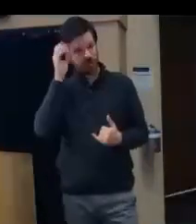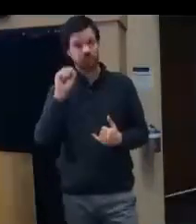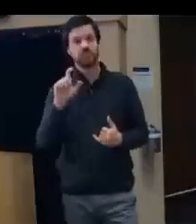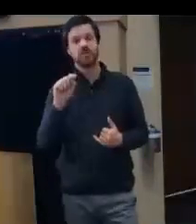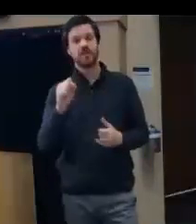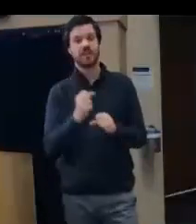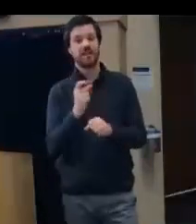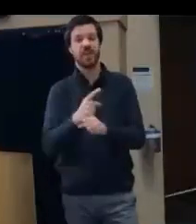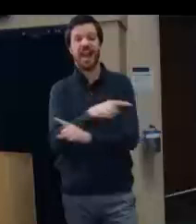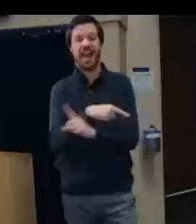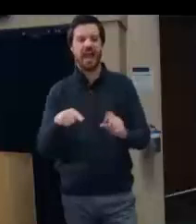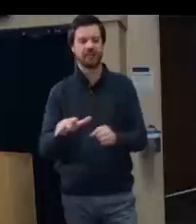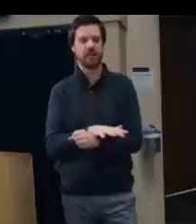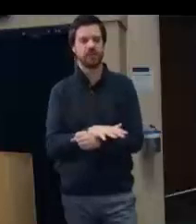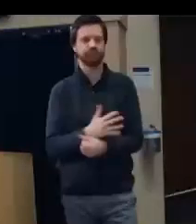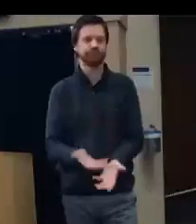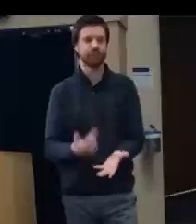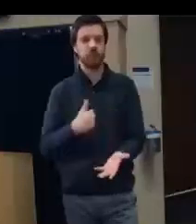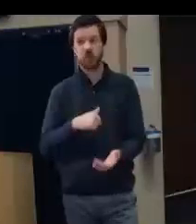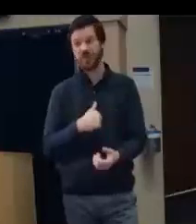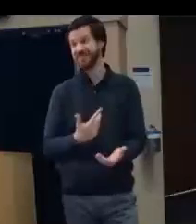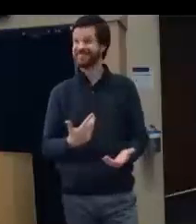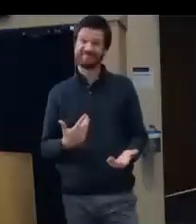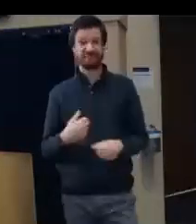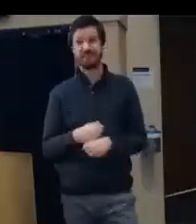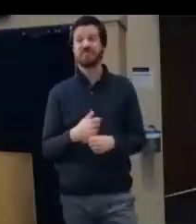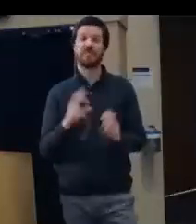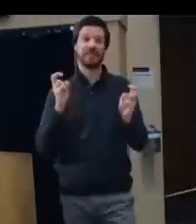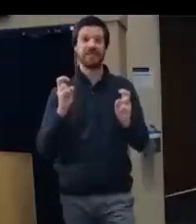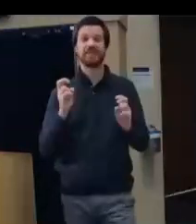of those get filled so we're we're putting out I'm going to guess seven or eight a year and we need